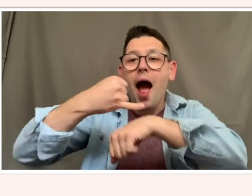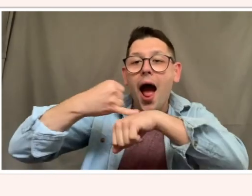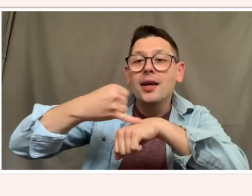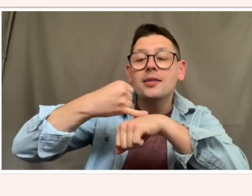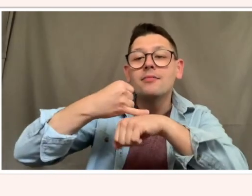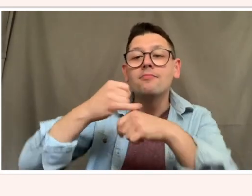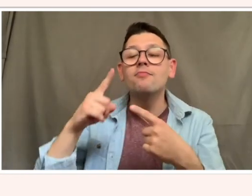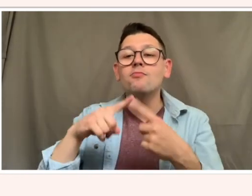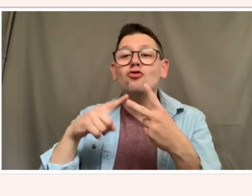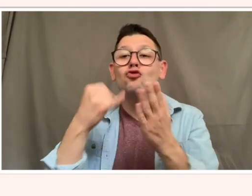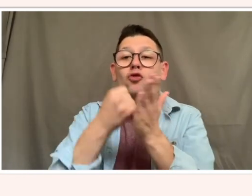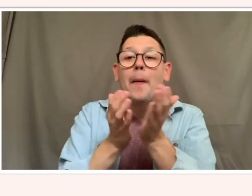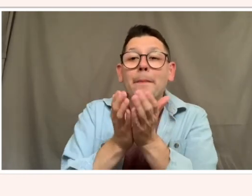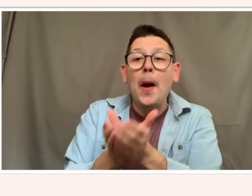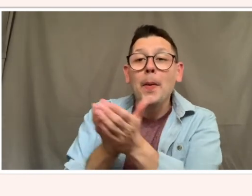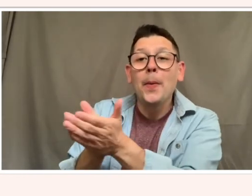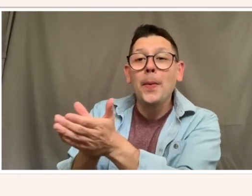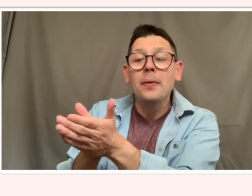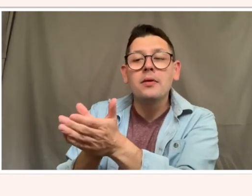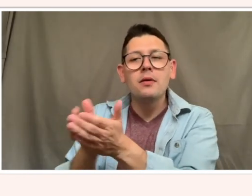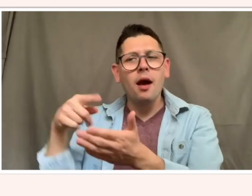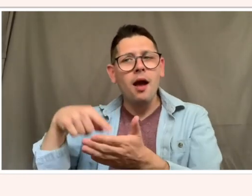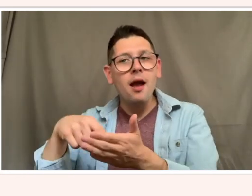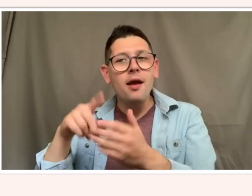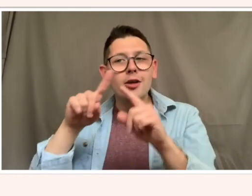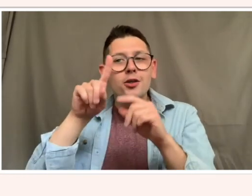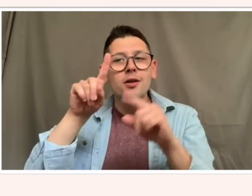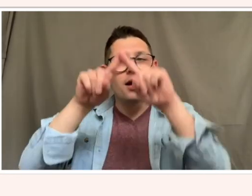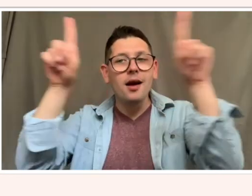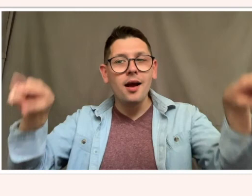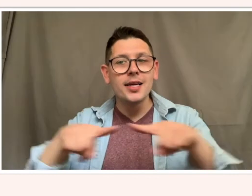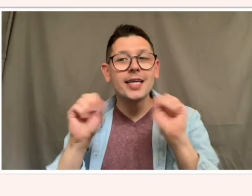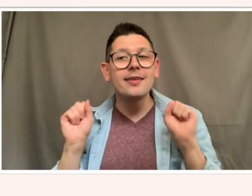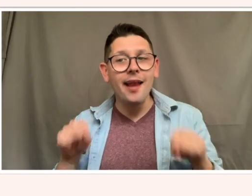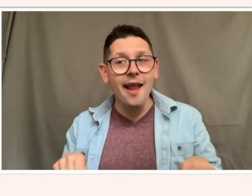you a summer camp setting where you see an island and a boat